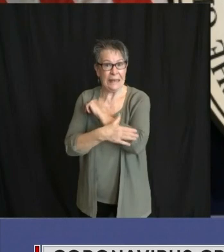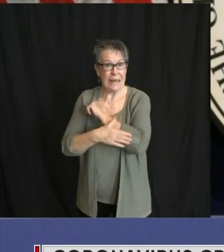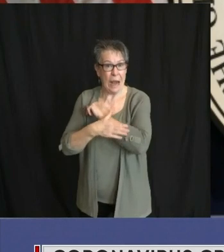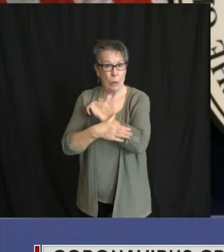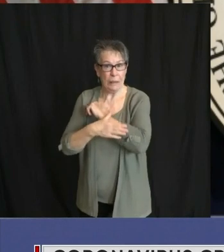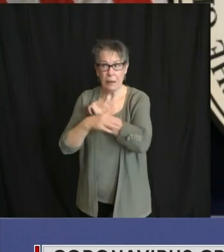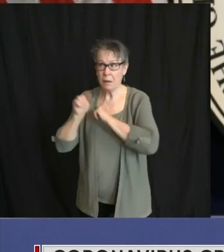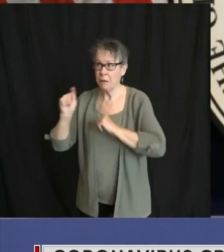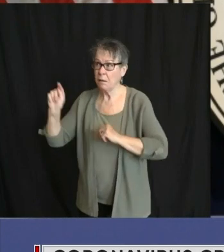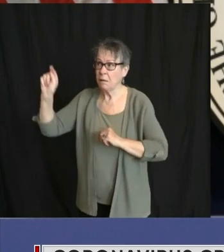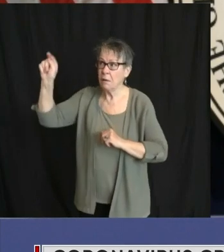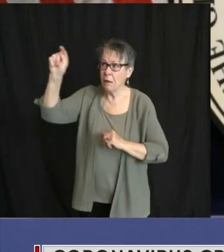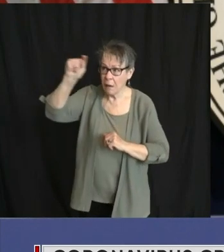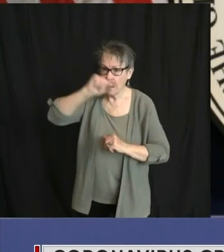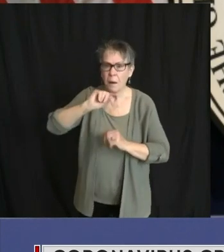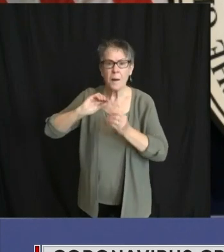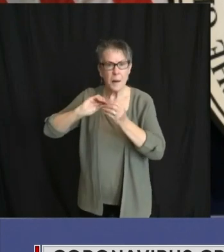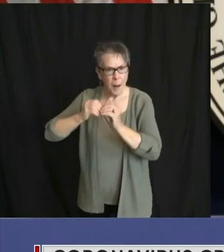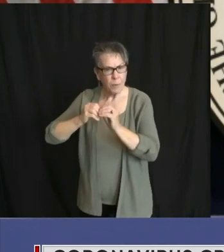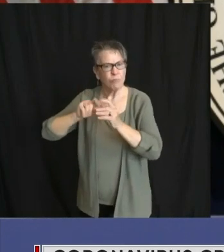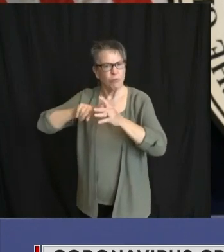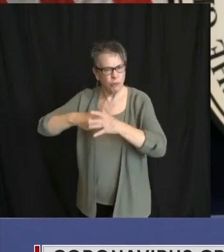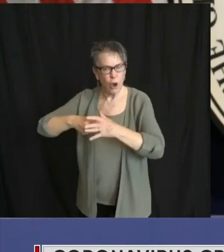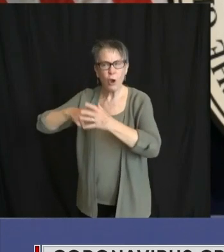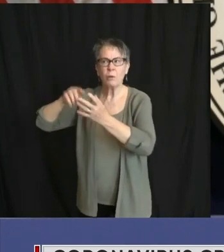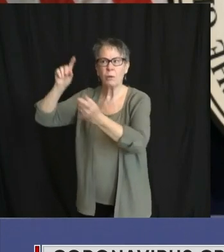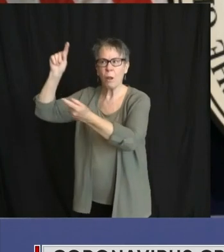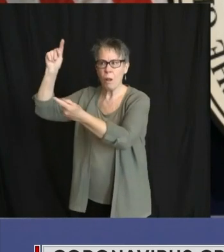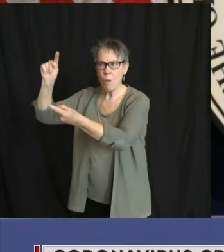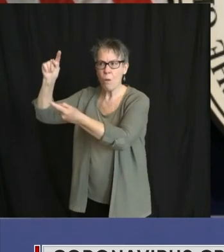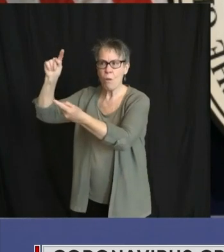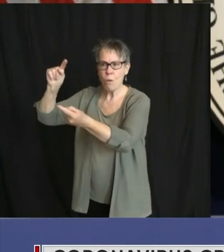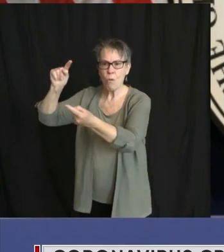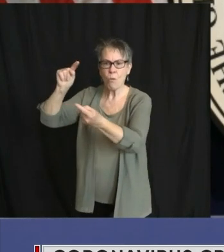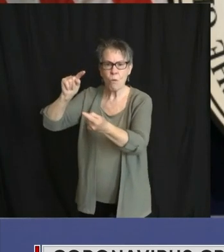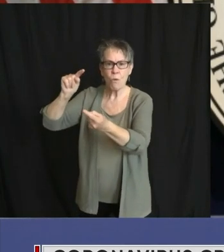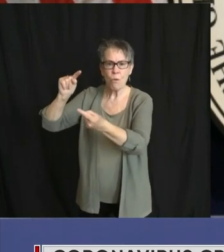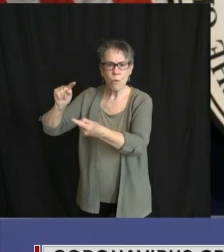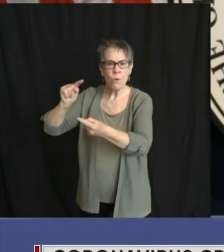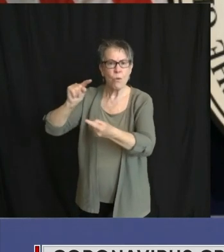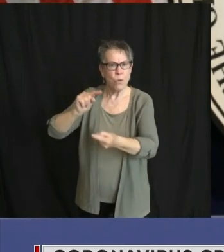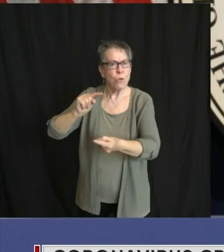MEANINGFULLY LOWER THAN THAT.